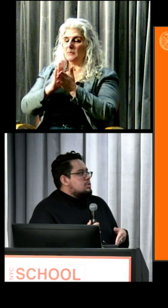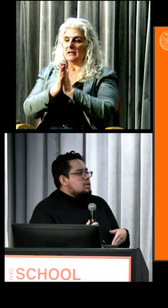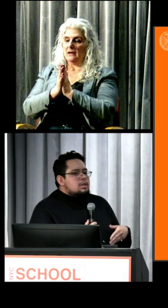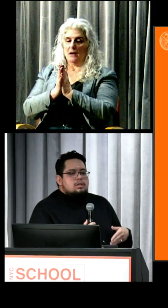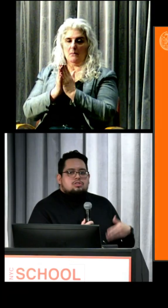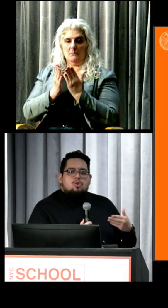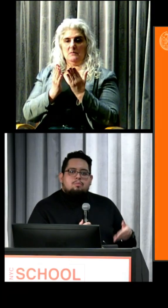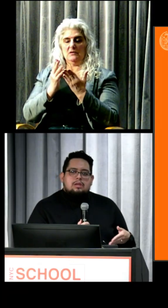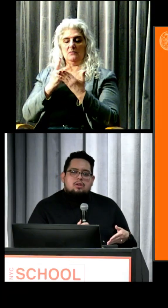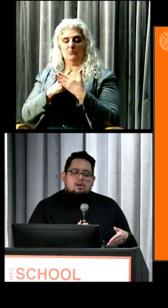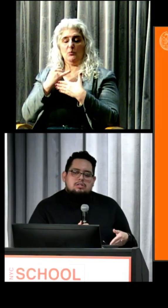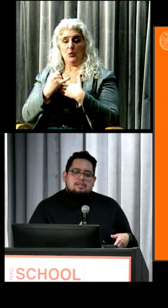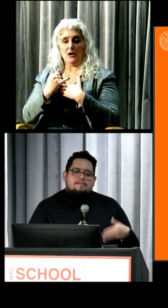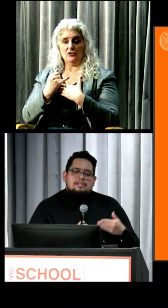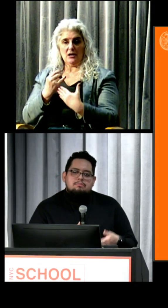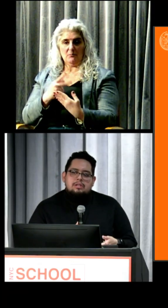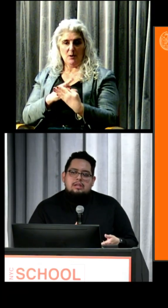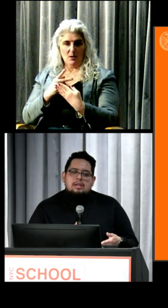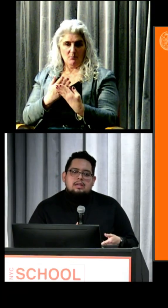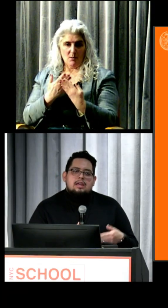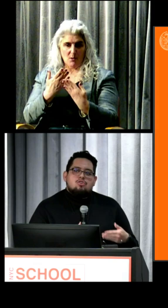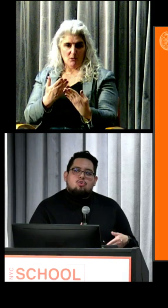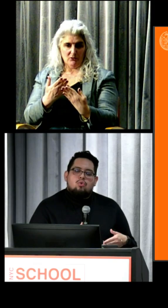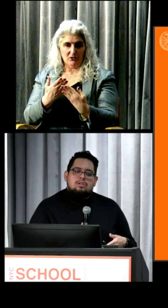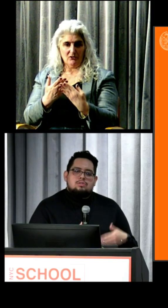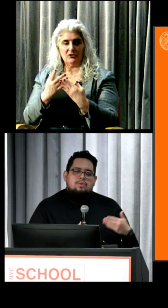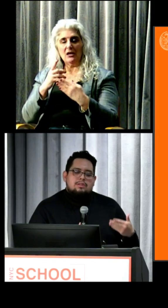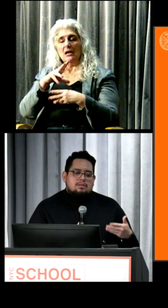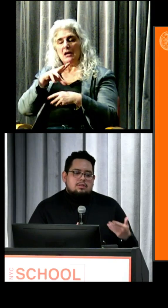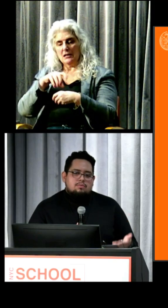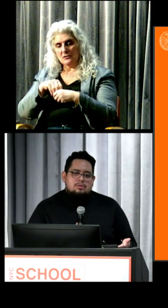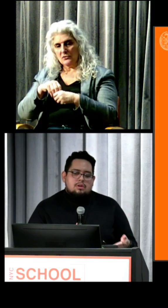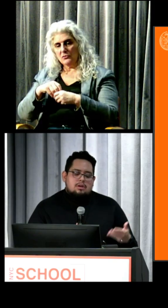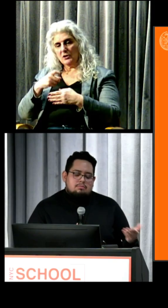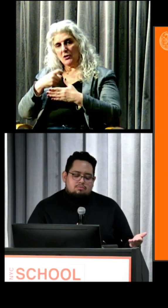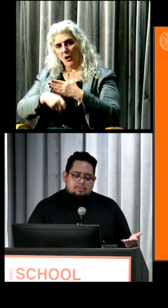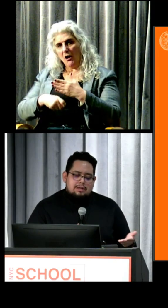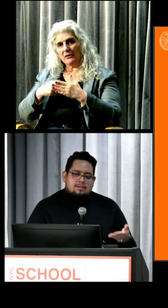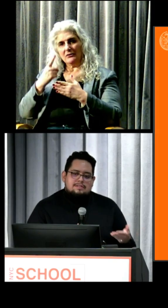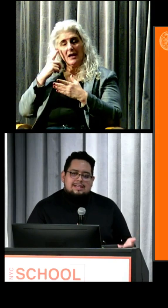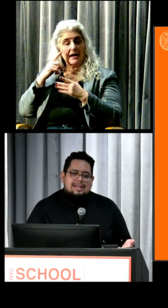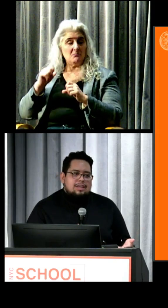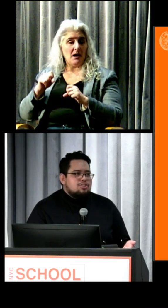So the ways that we learned from learners about what would work for them is I just wanted to call out.